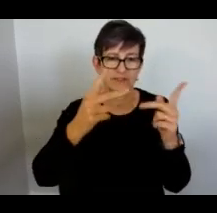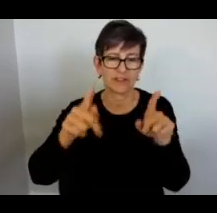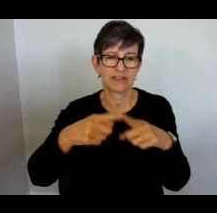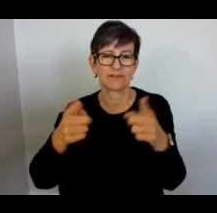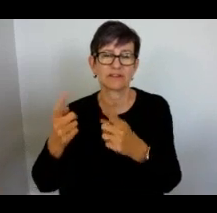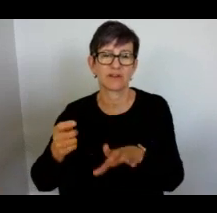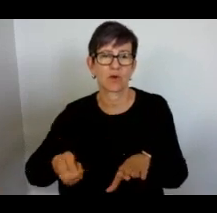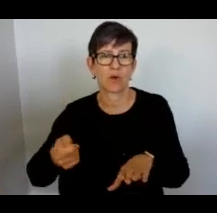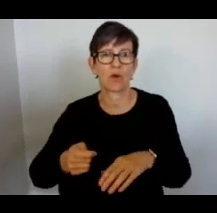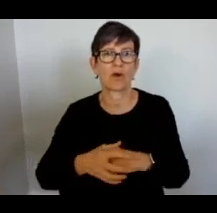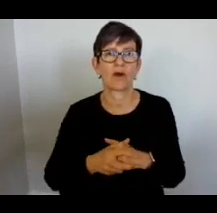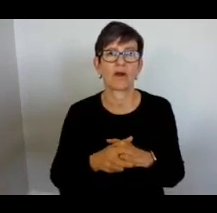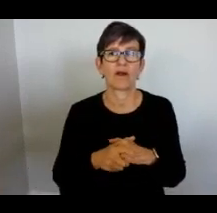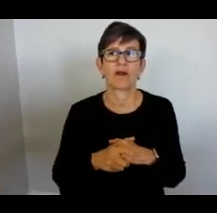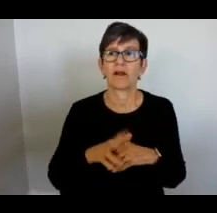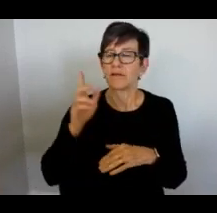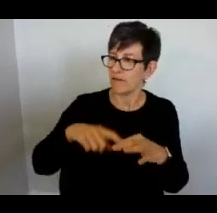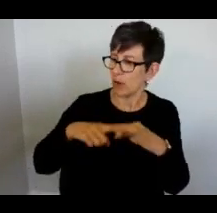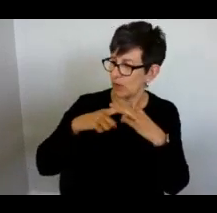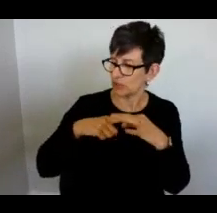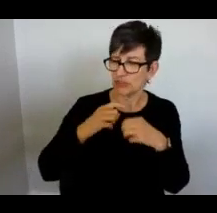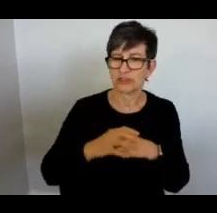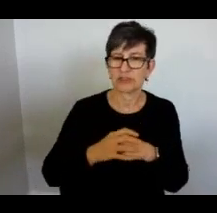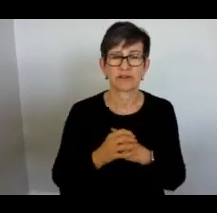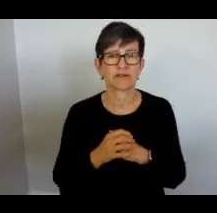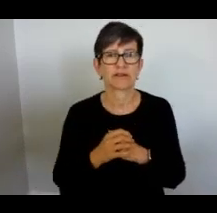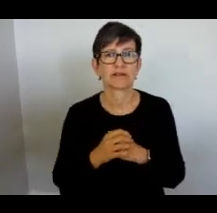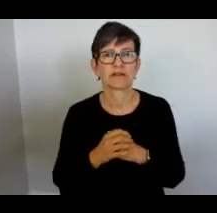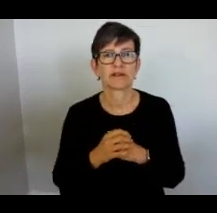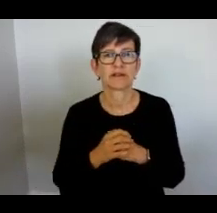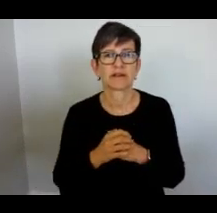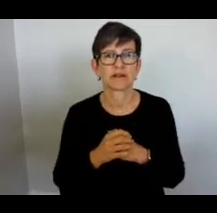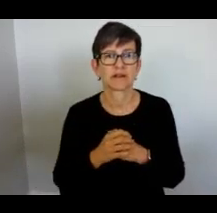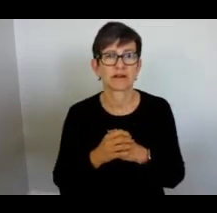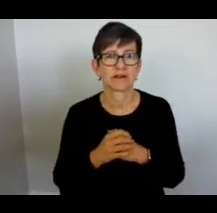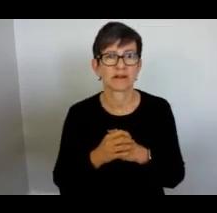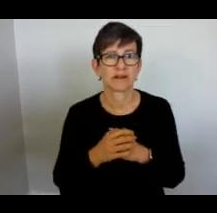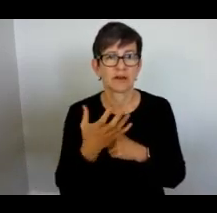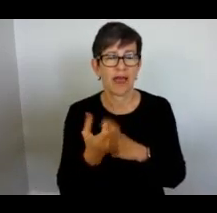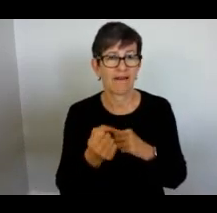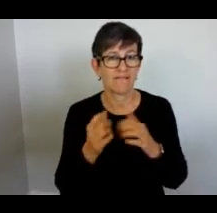we just have a question come through. Is there a website people can go to, to see if their